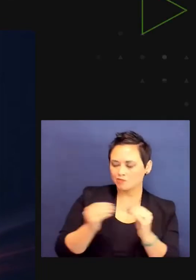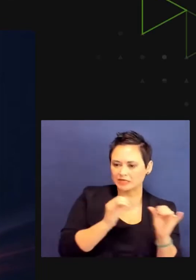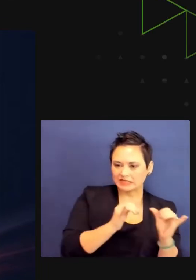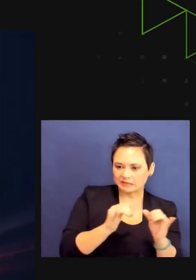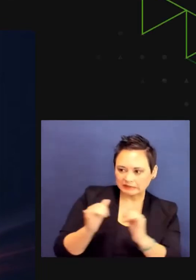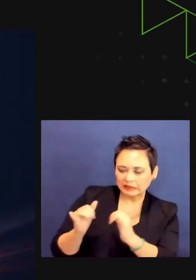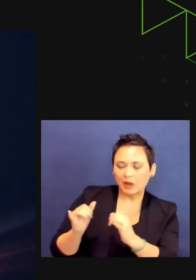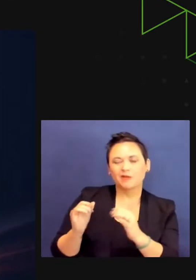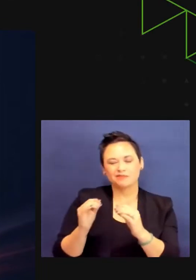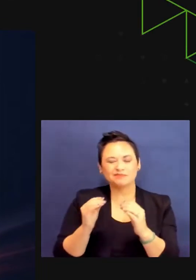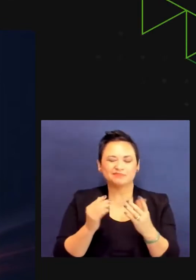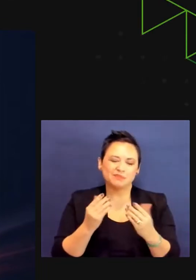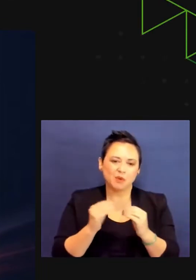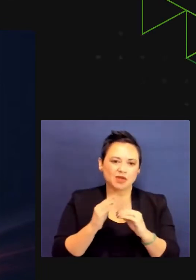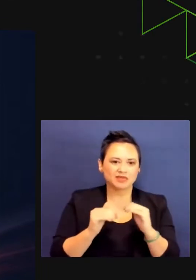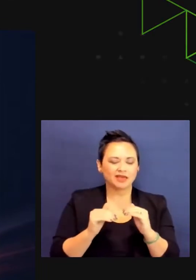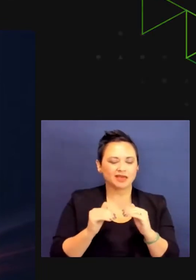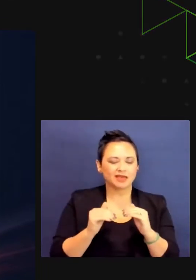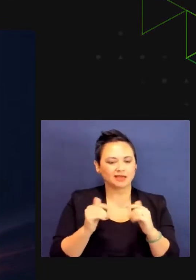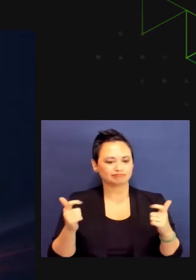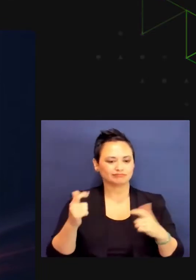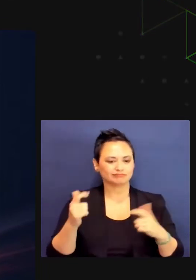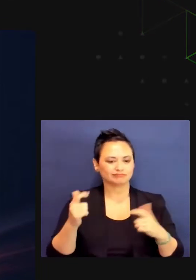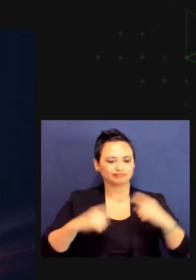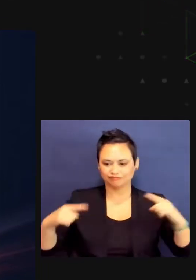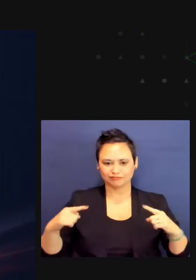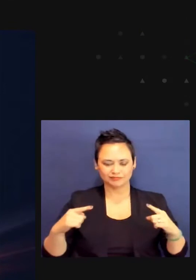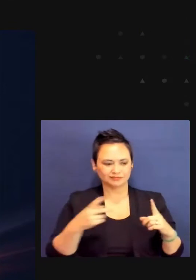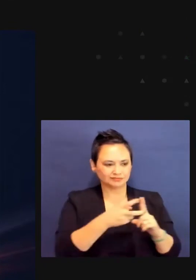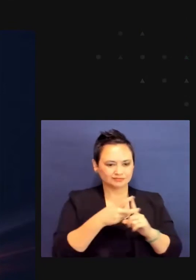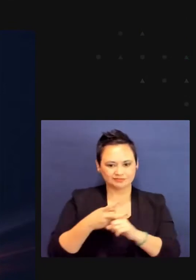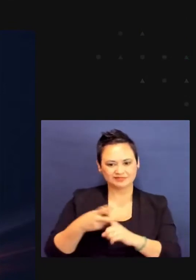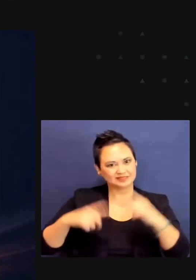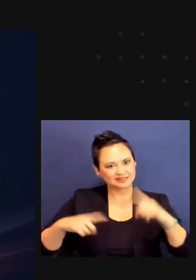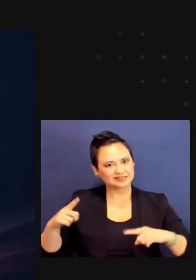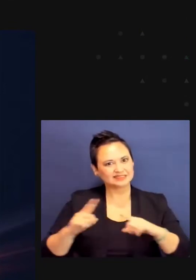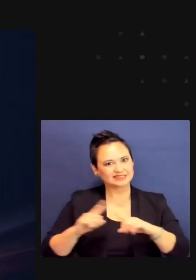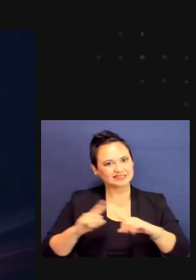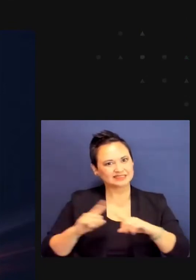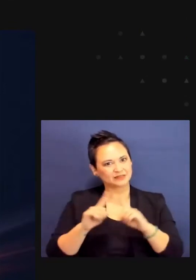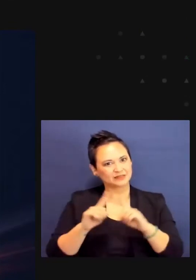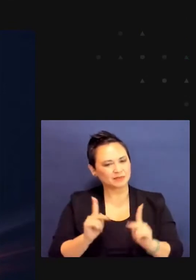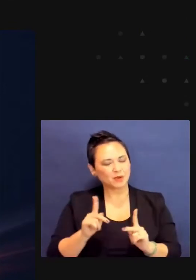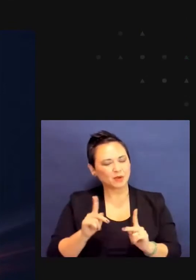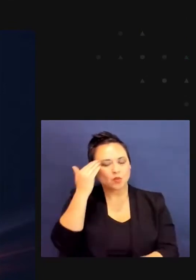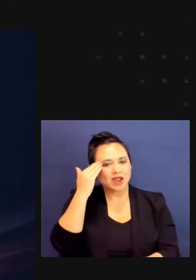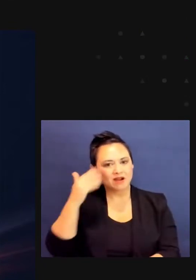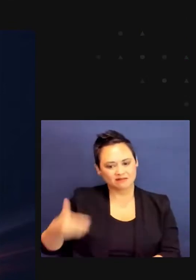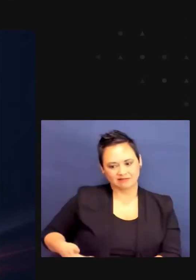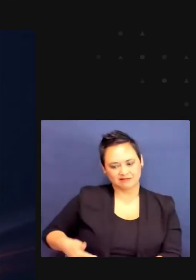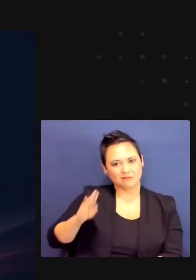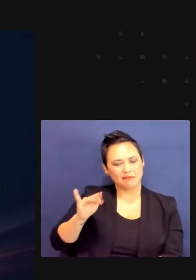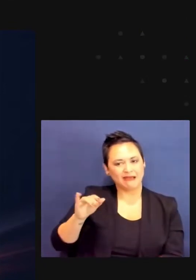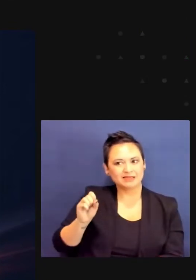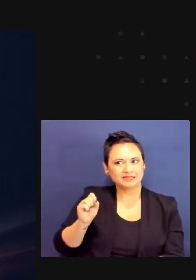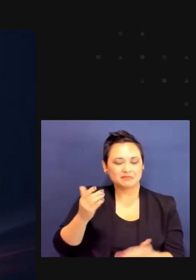So we need to be aware of this bias even when it's unconscious. And we have approached this by ensuring we have more diverse